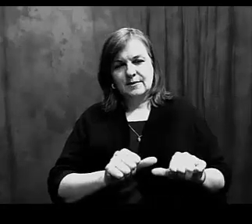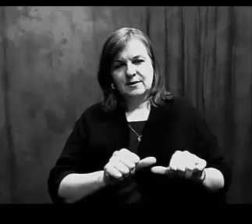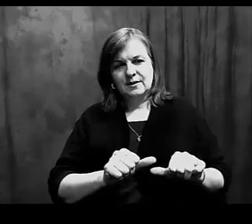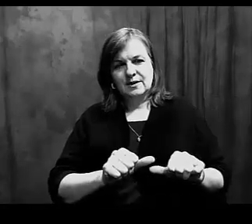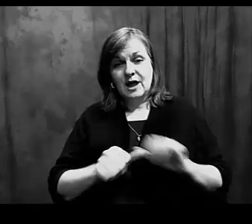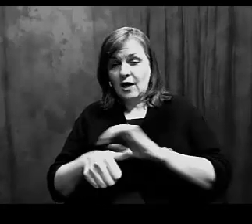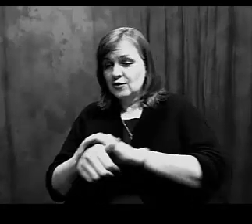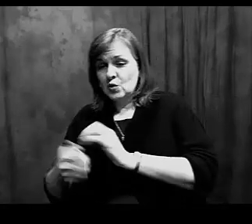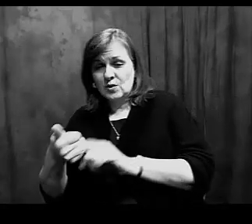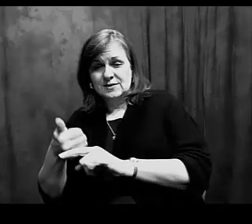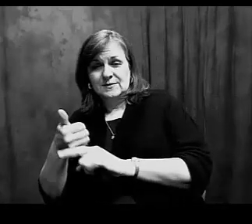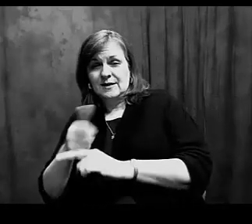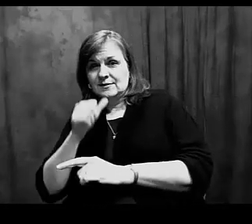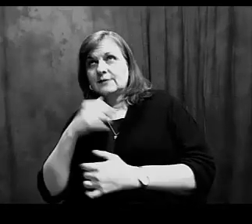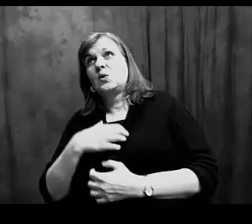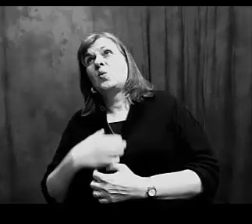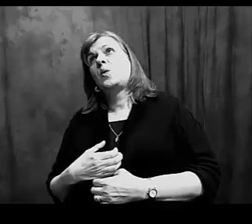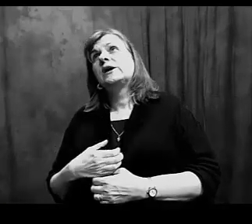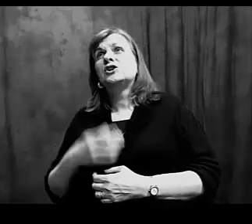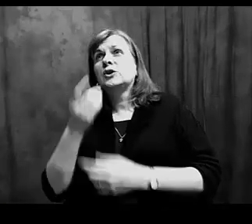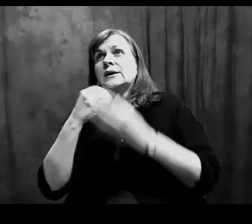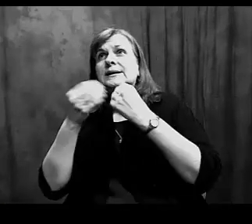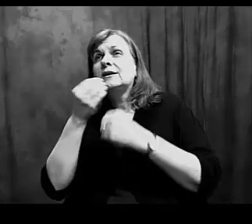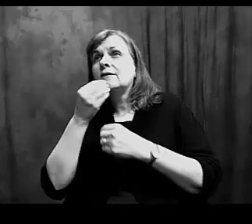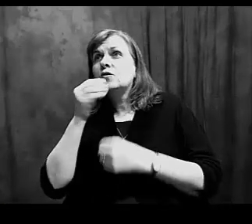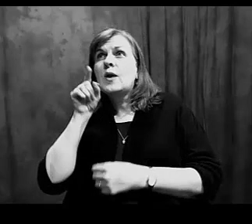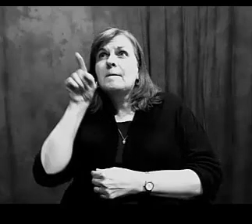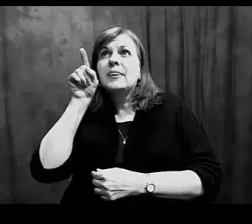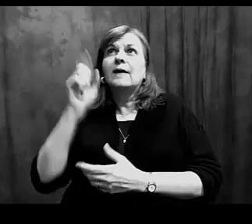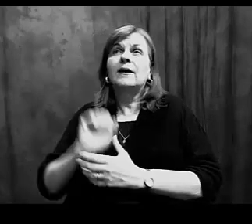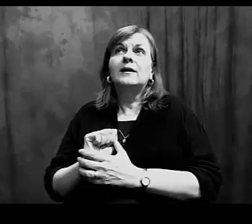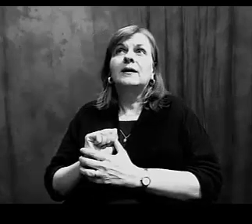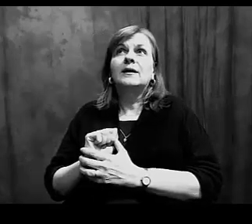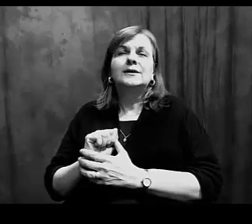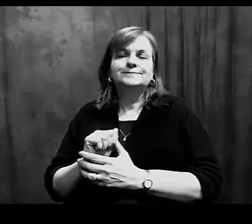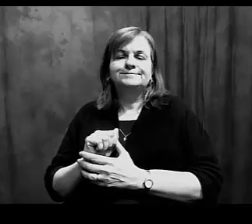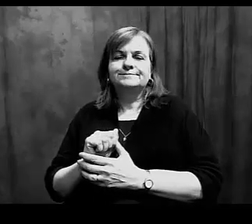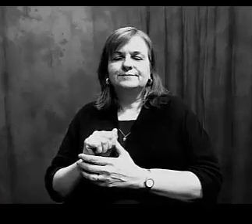like this. it's not the tortoise wishing that he could reach higher branches